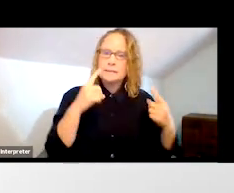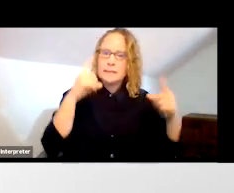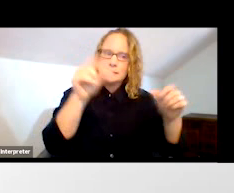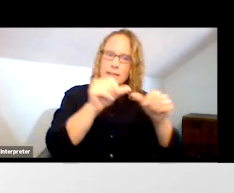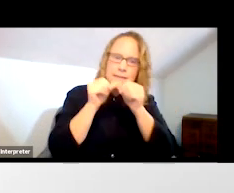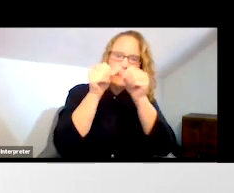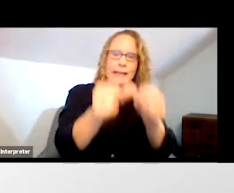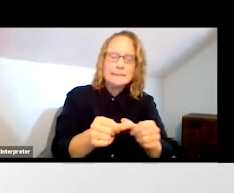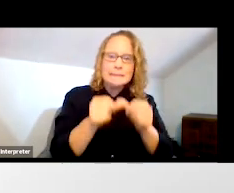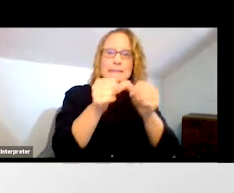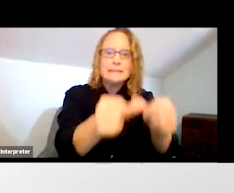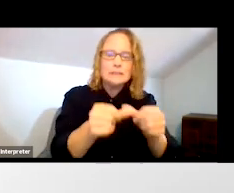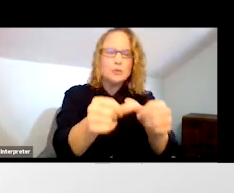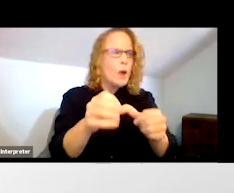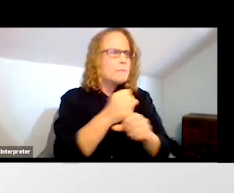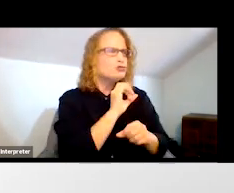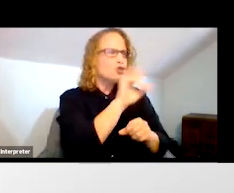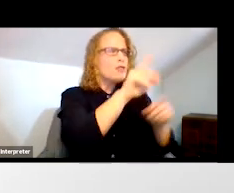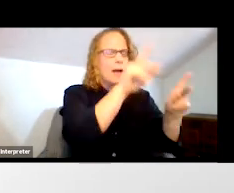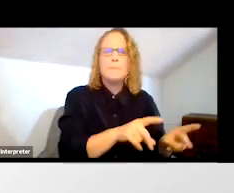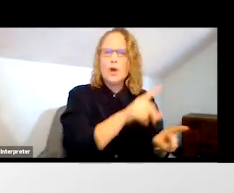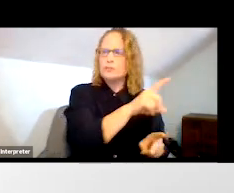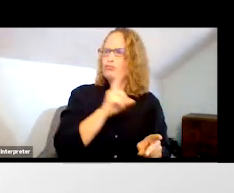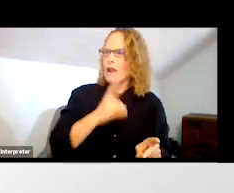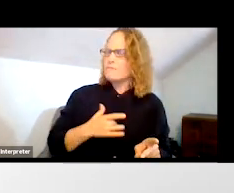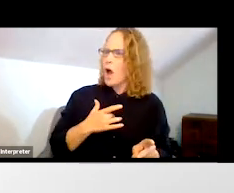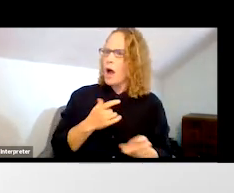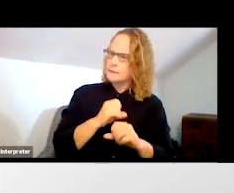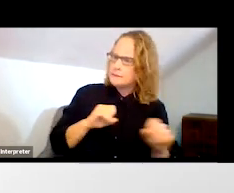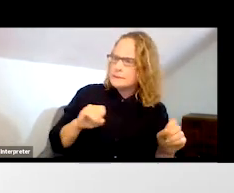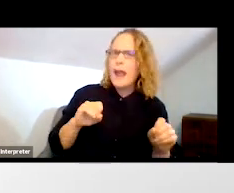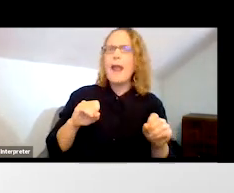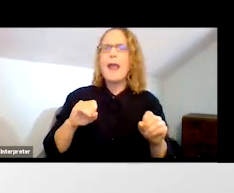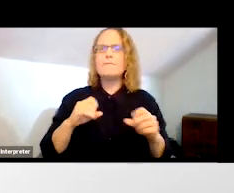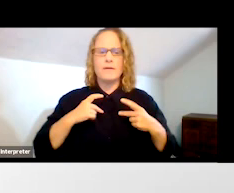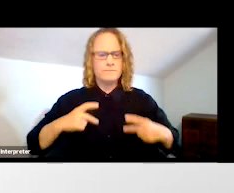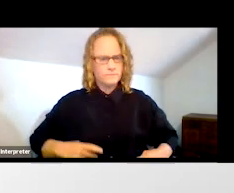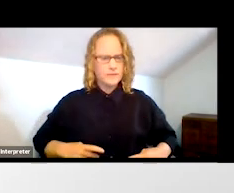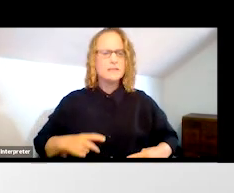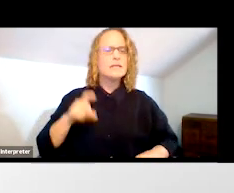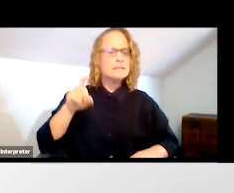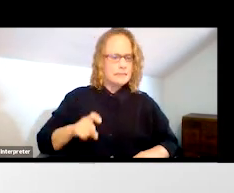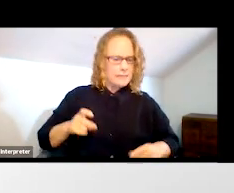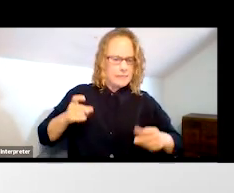to manage strong emotions. And we wanna offer as many resources as we can upfront